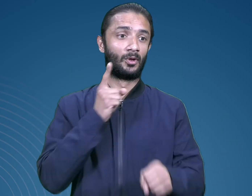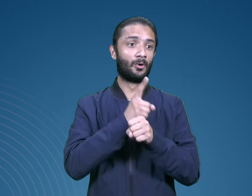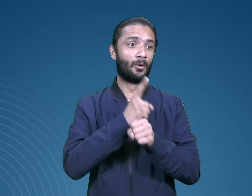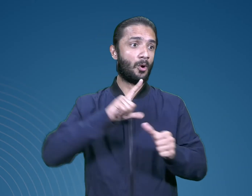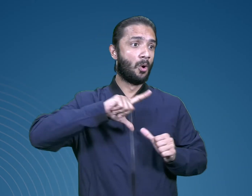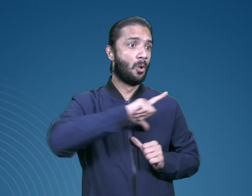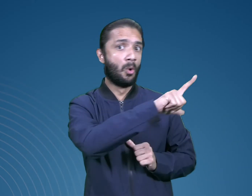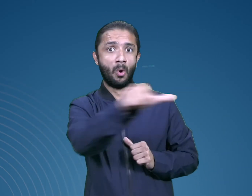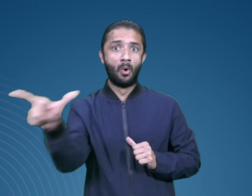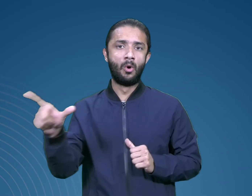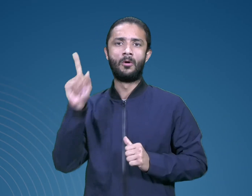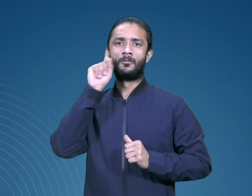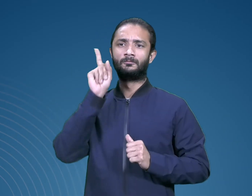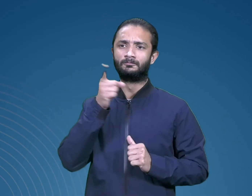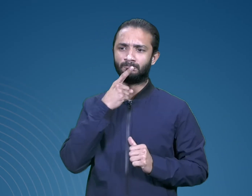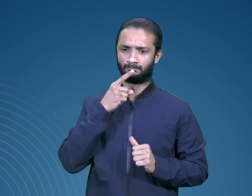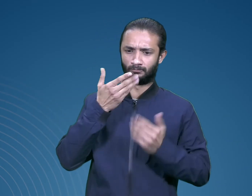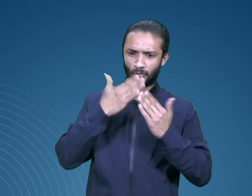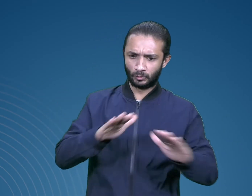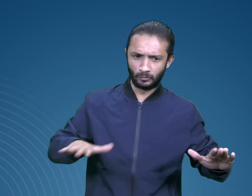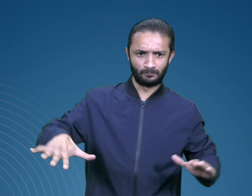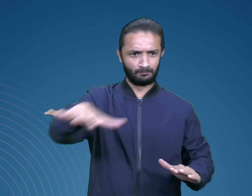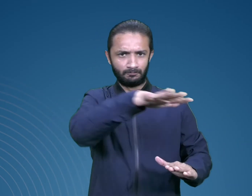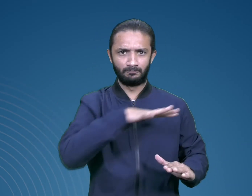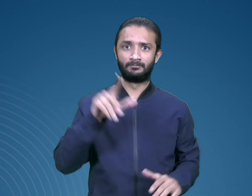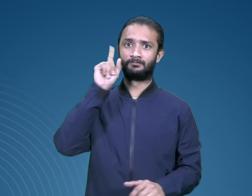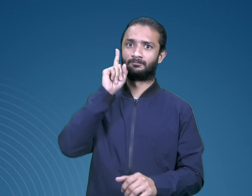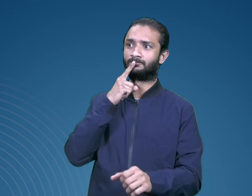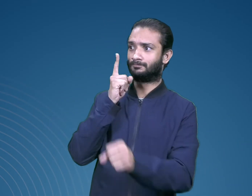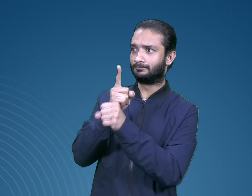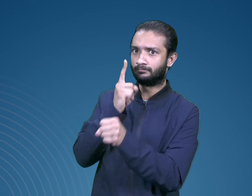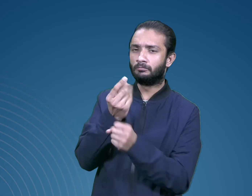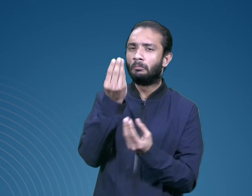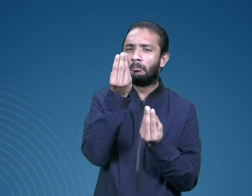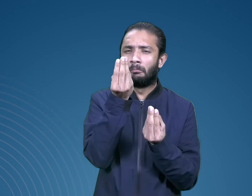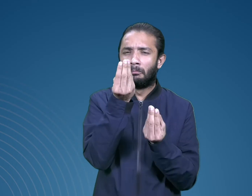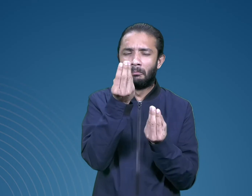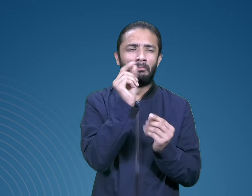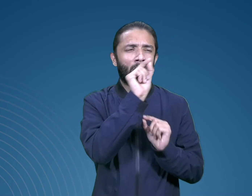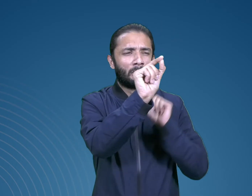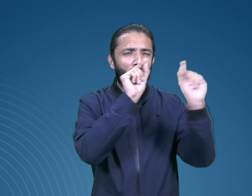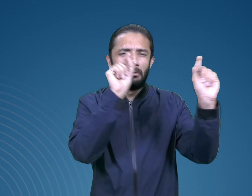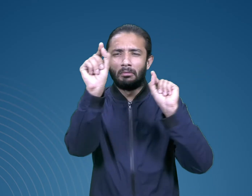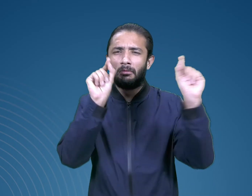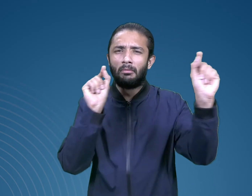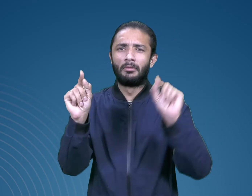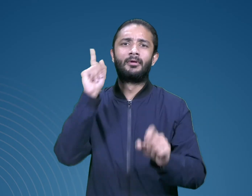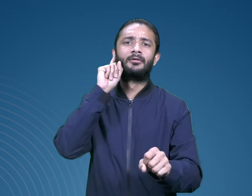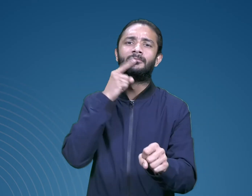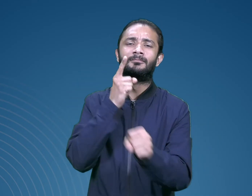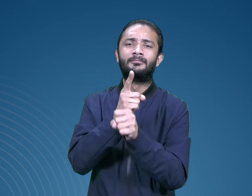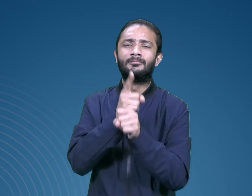However, deaf teachers or staff are rarely found in these schools.